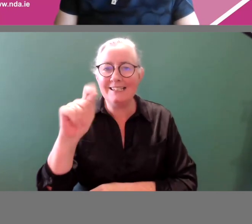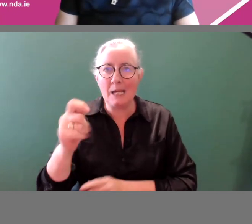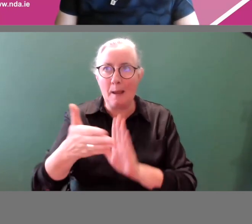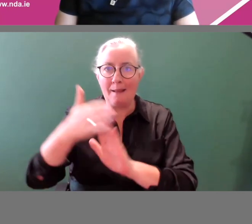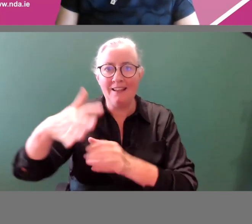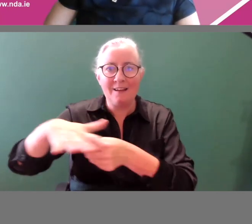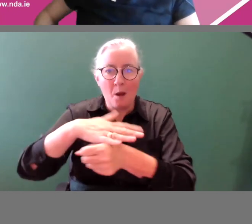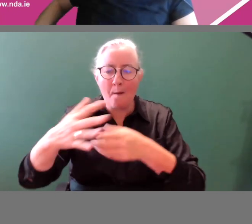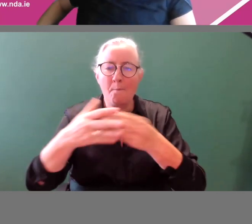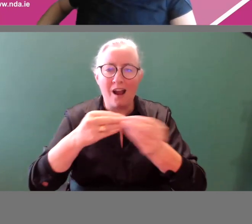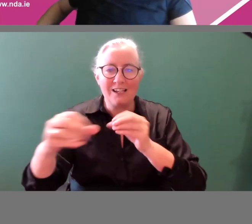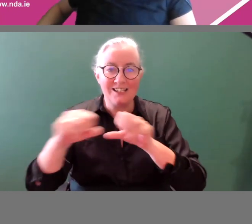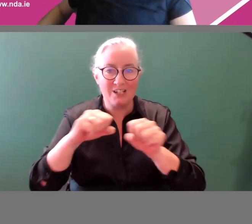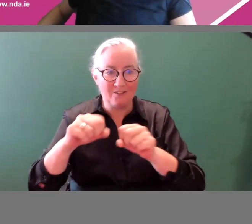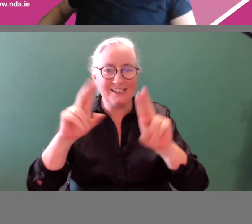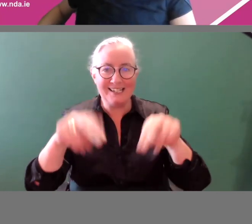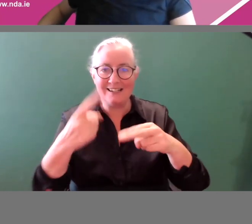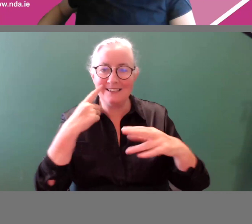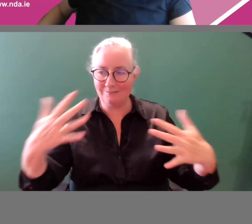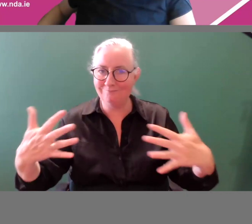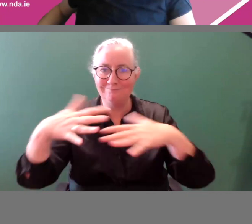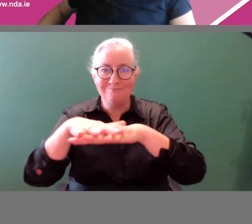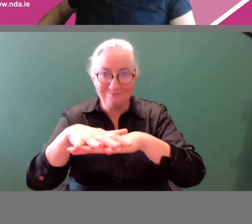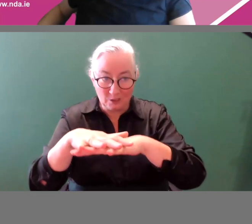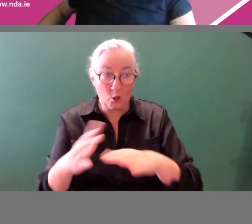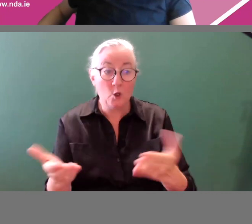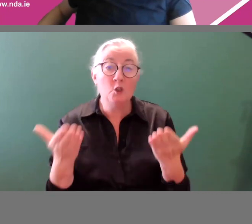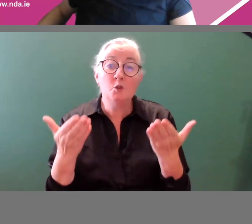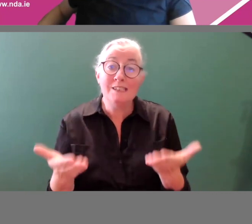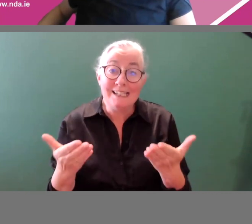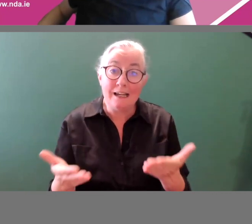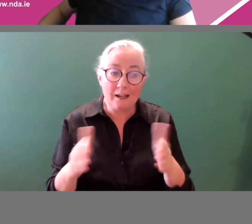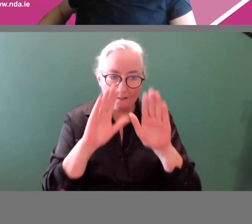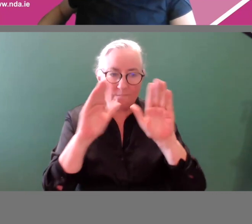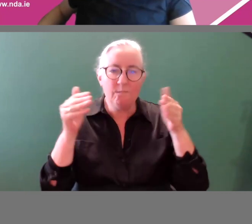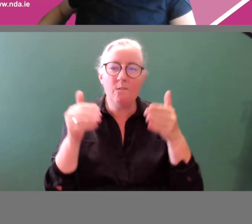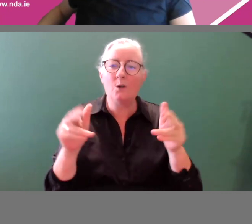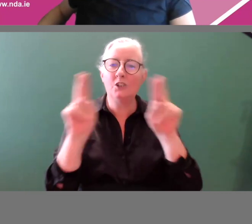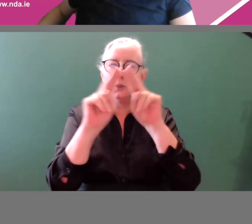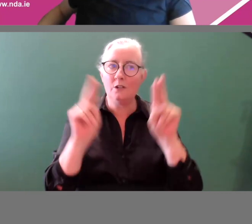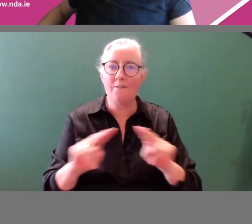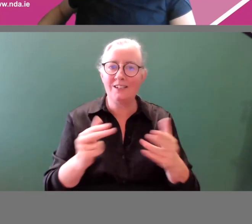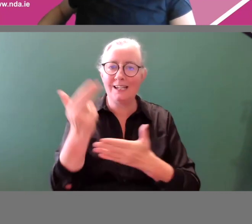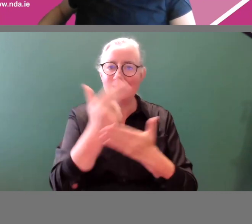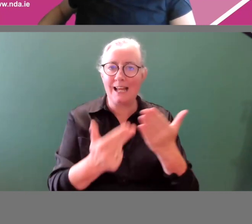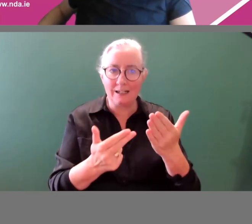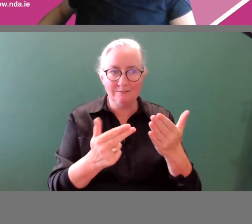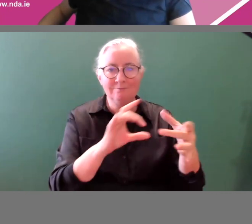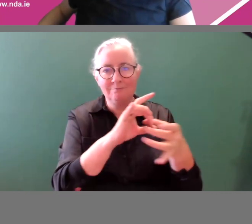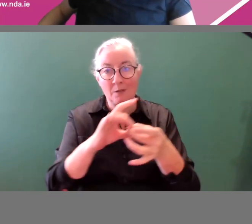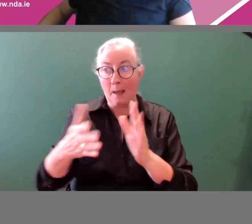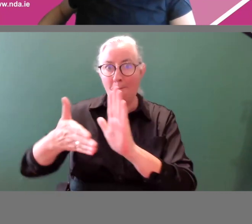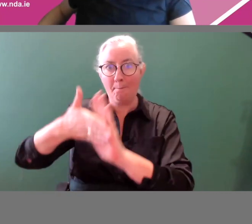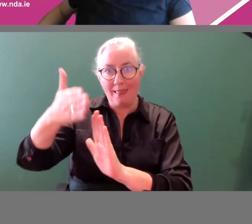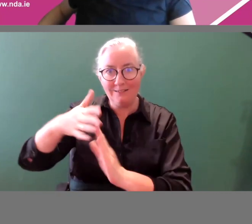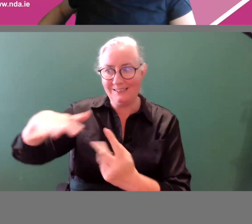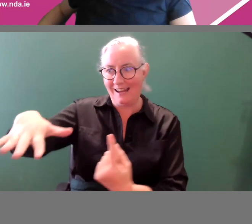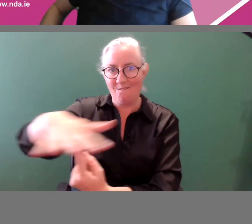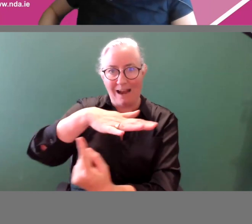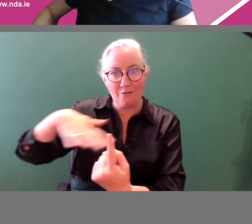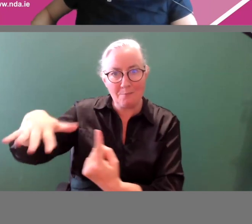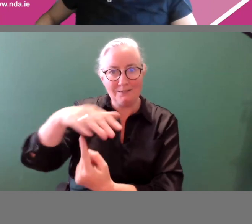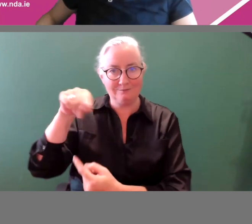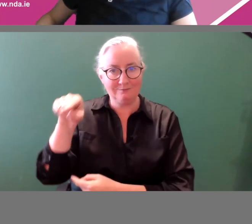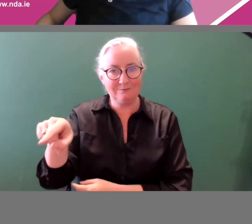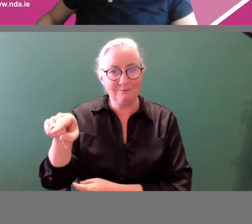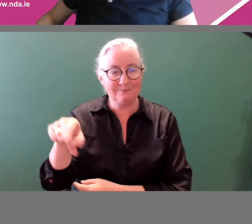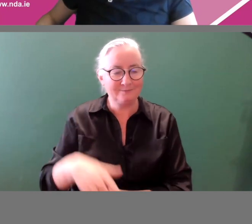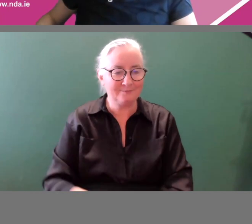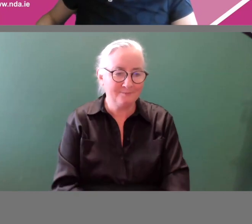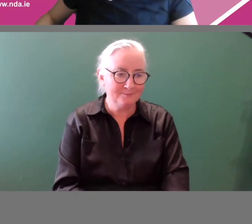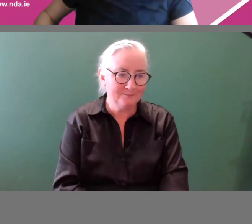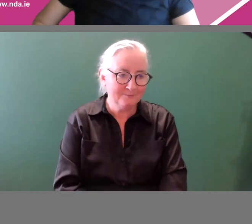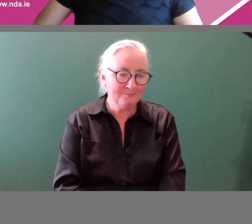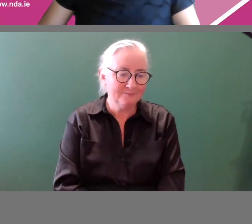and services overlap. But today we're focusing on Universal Design in the built environment. So